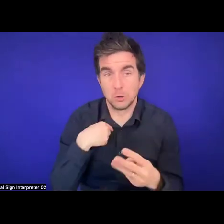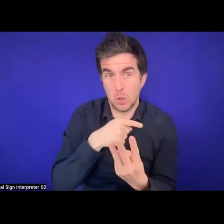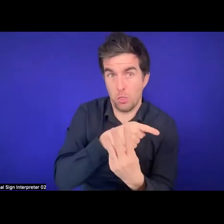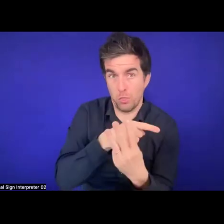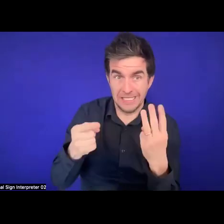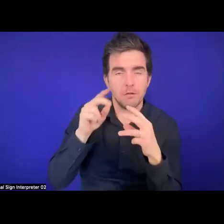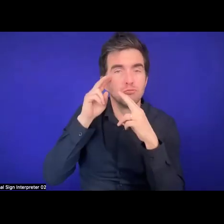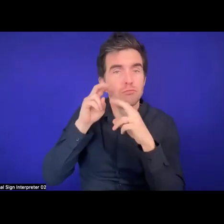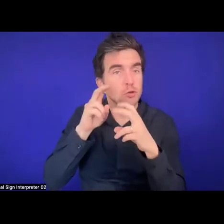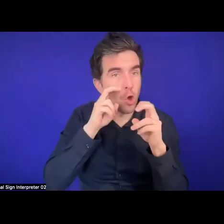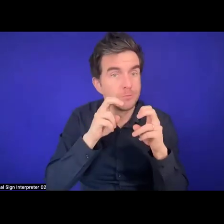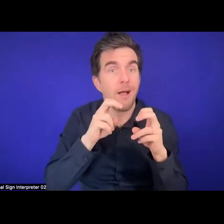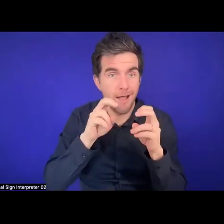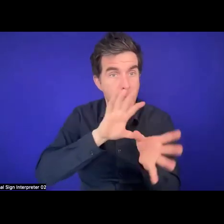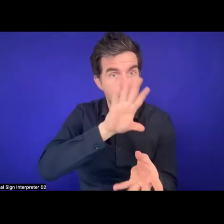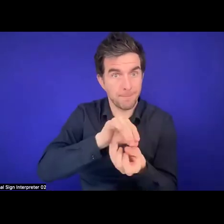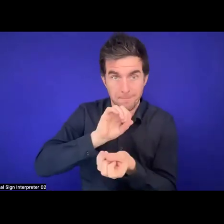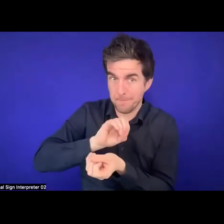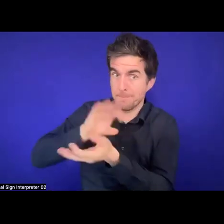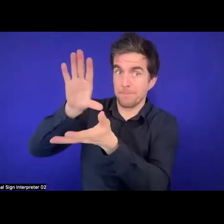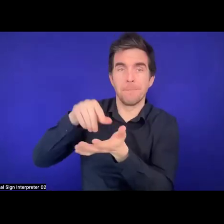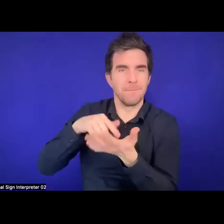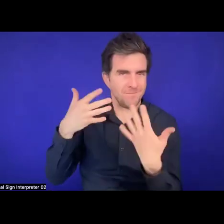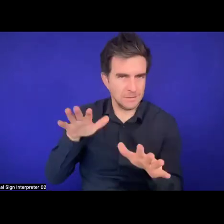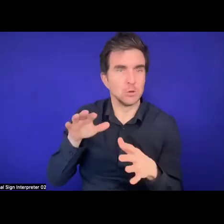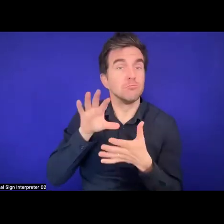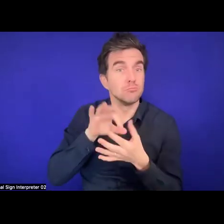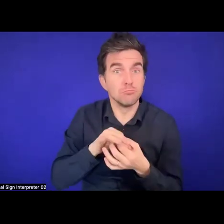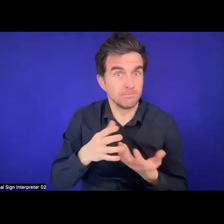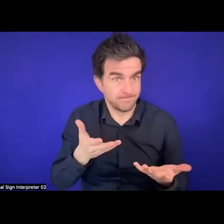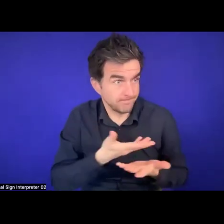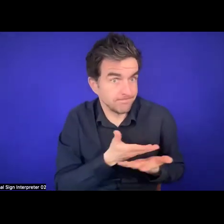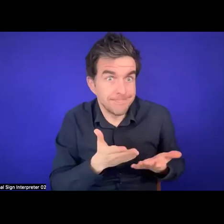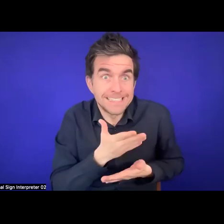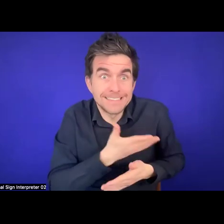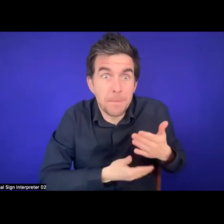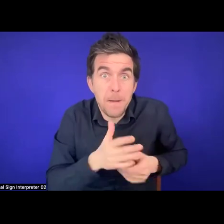the challenges that disabled people face in terms of mainstream climate movement, in